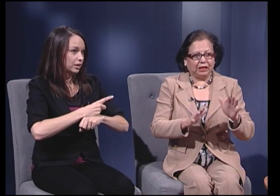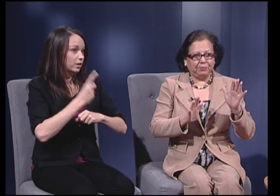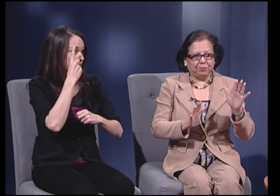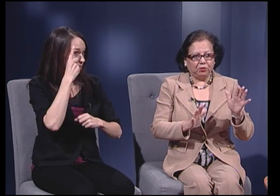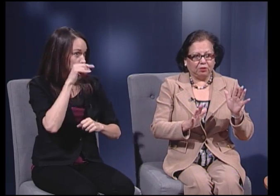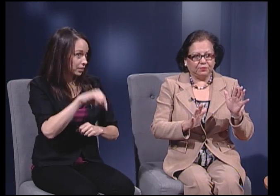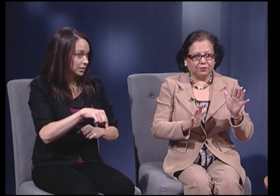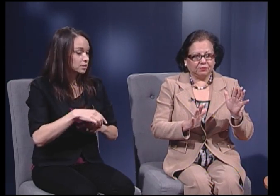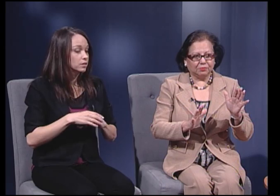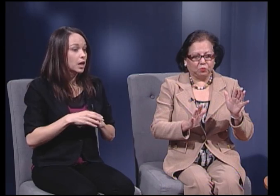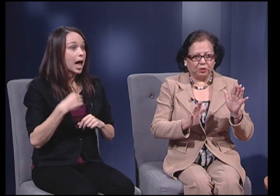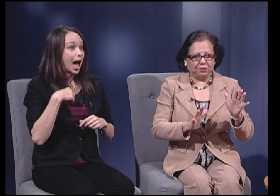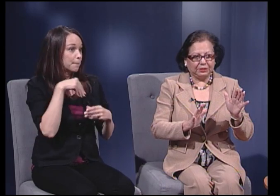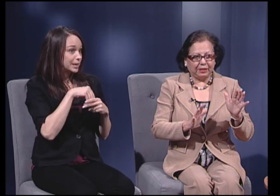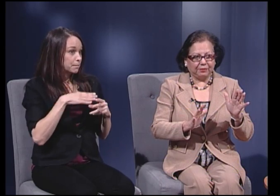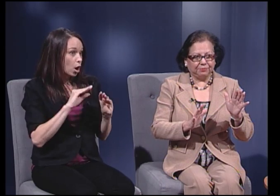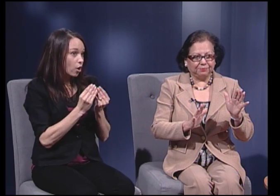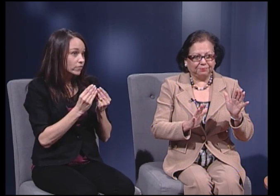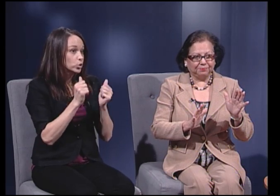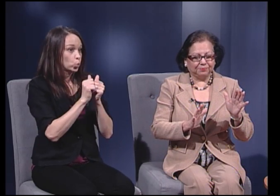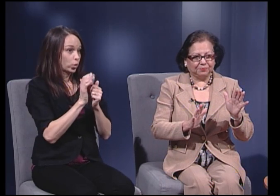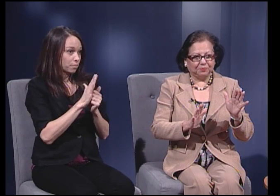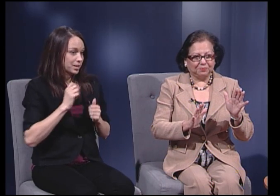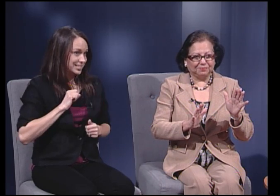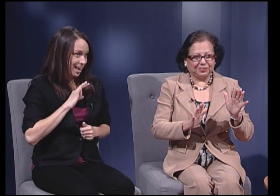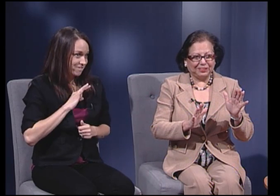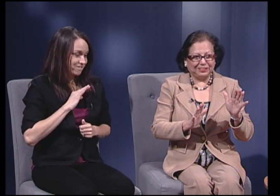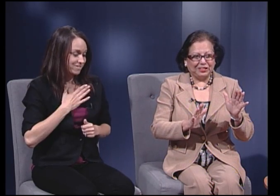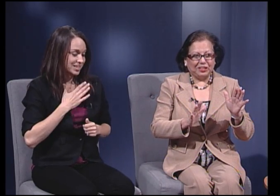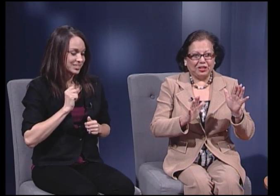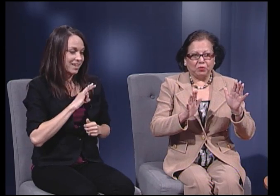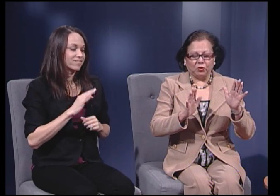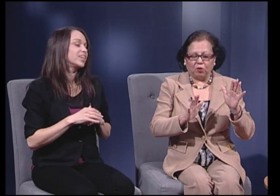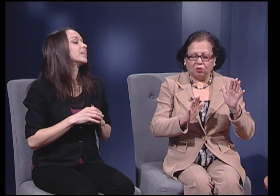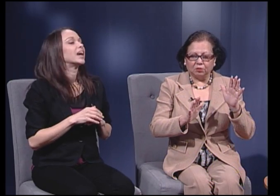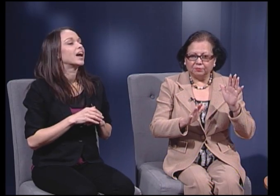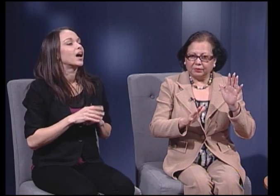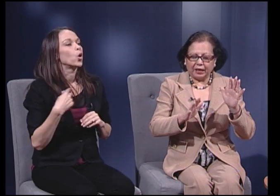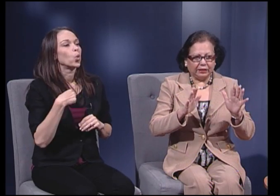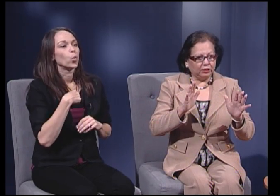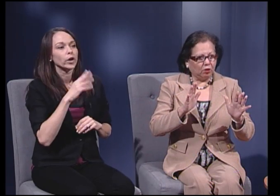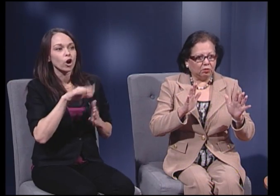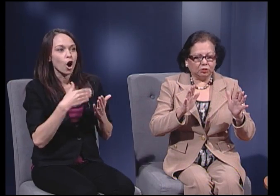I'm in my office with my staff and we're all handling calls,